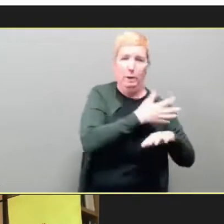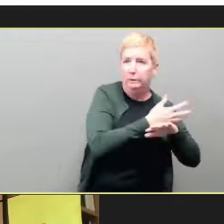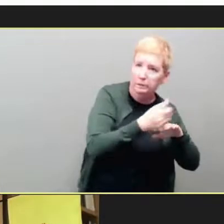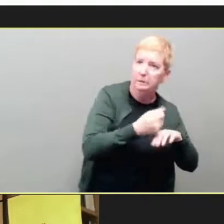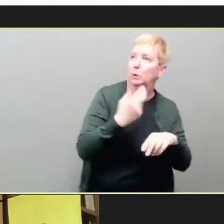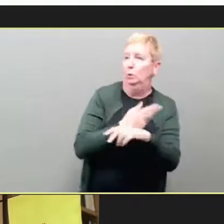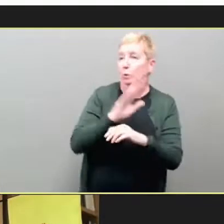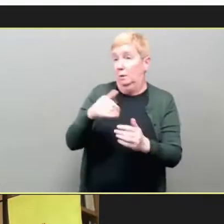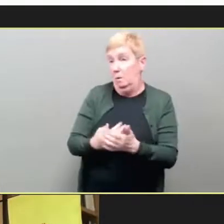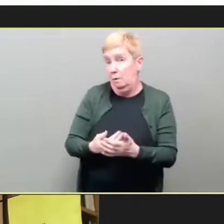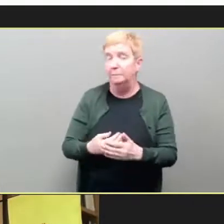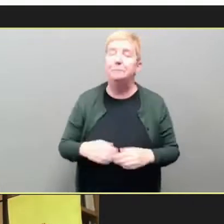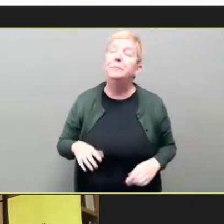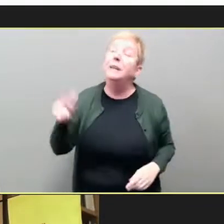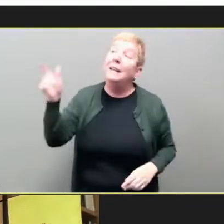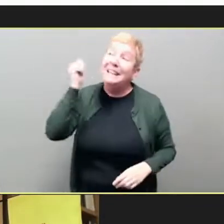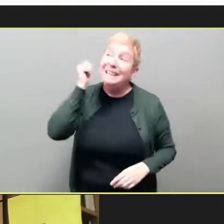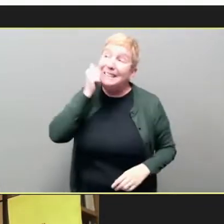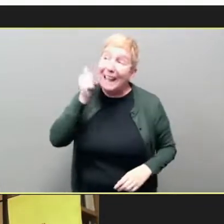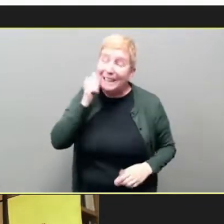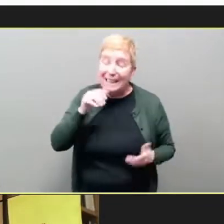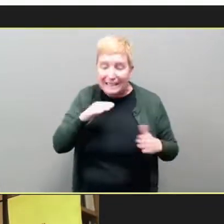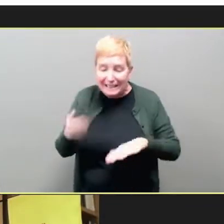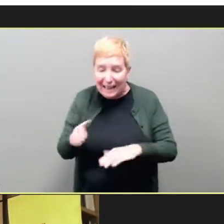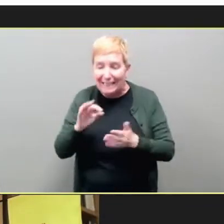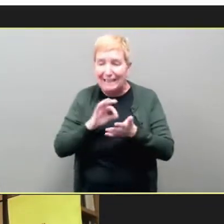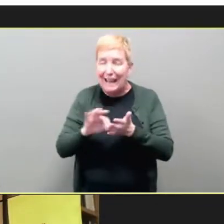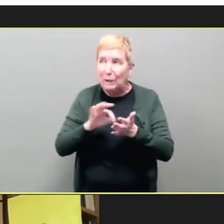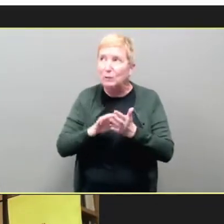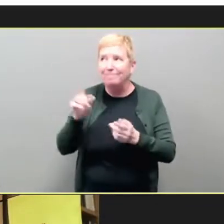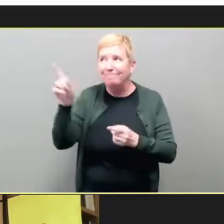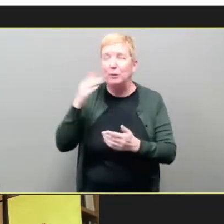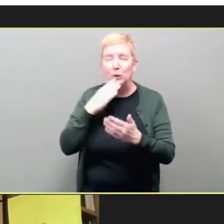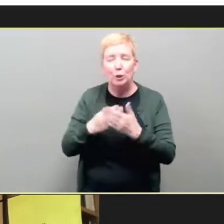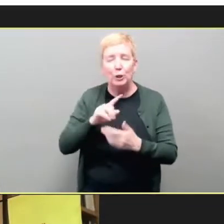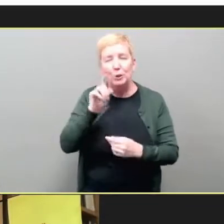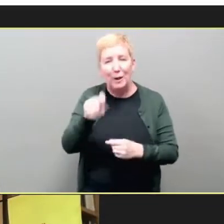Great question. I just realized that the report I look at every day is a